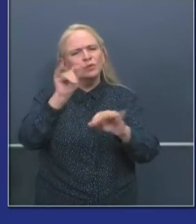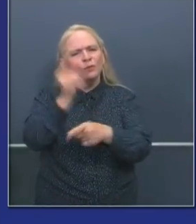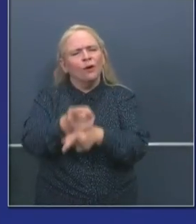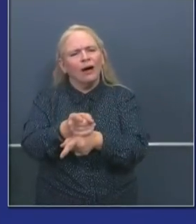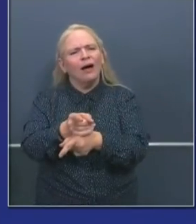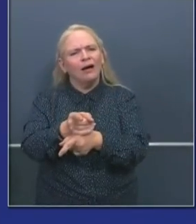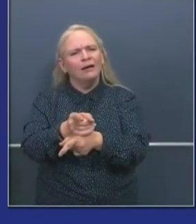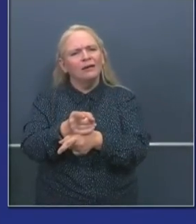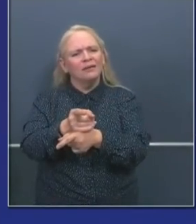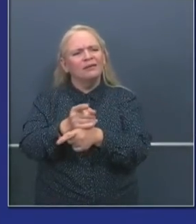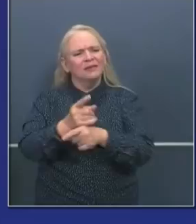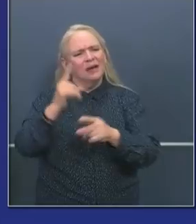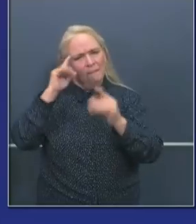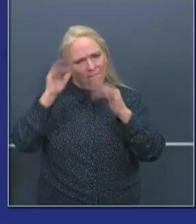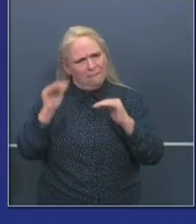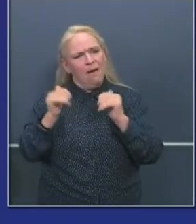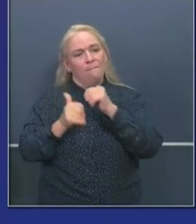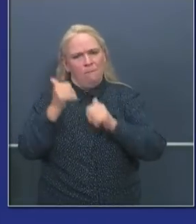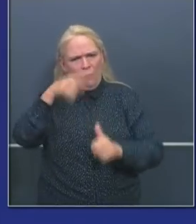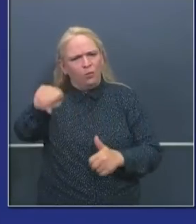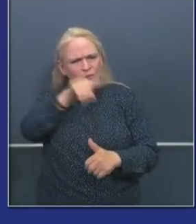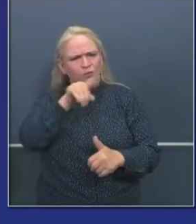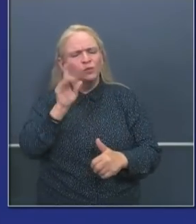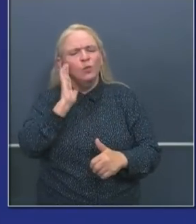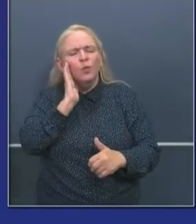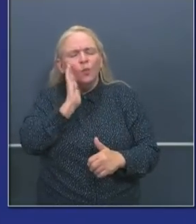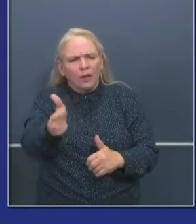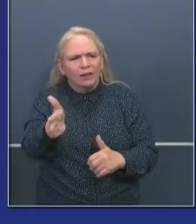AND IN A WEEK OR TWO AND WE'LL